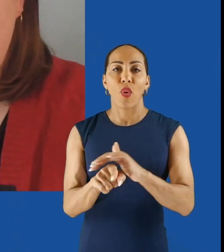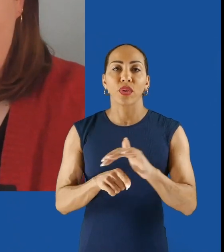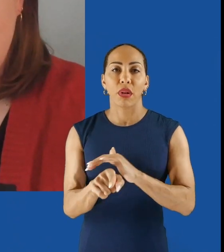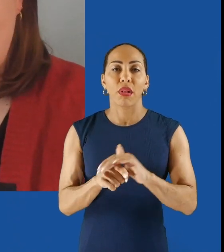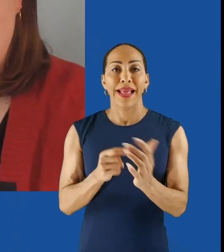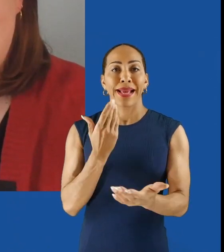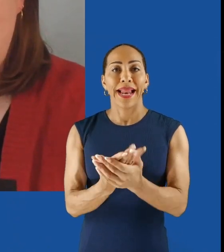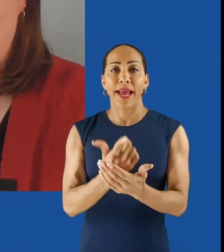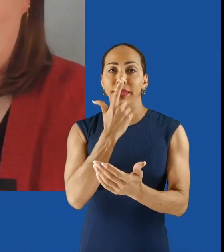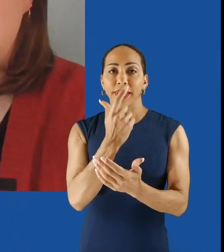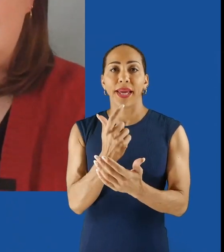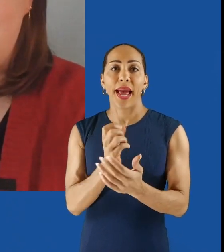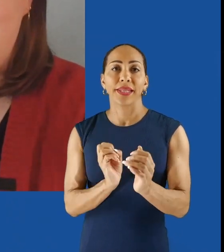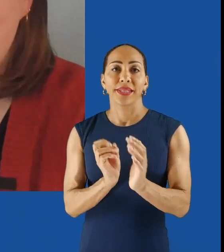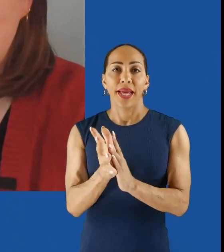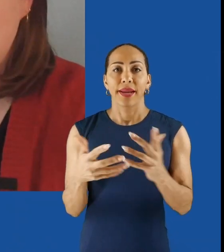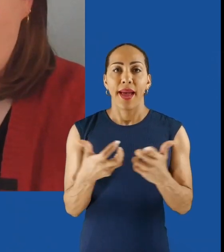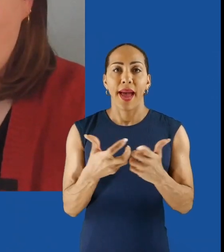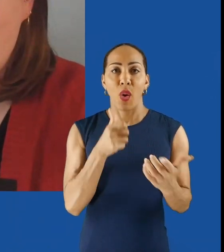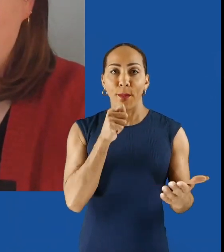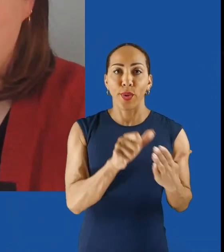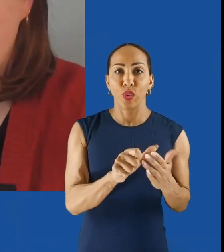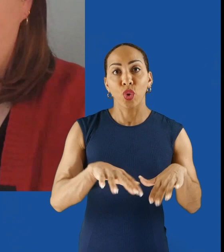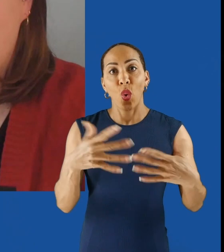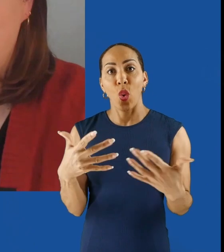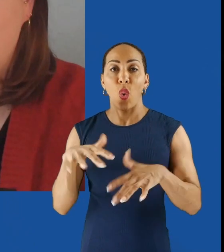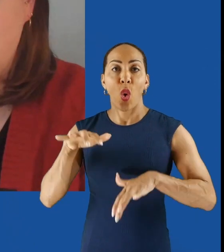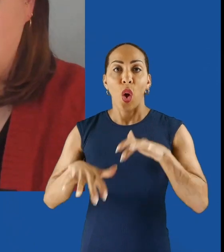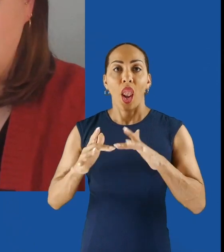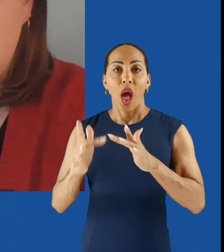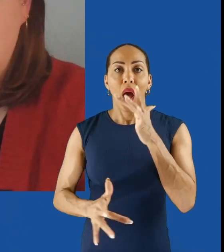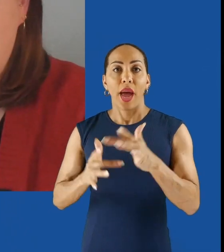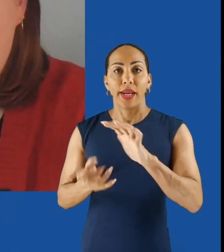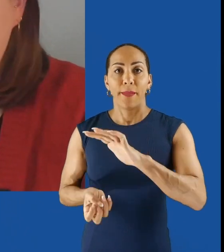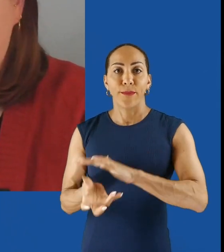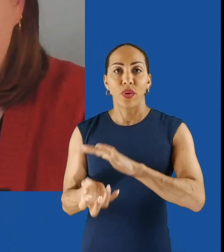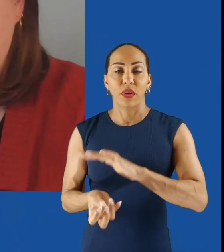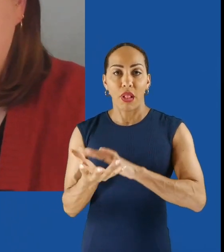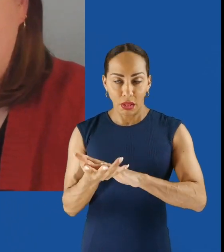the option to send your claims in by post or through the online portal. Anyone who receives